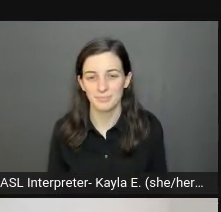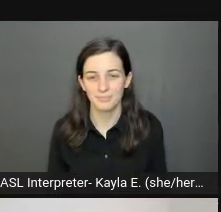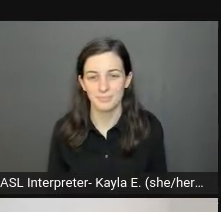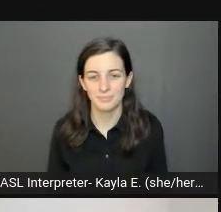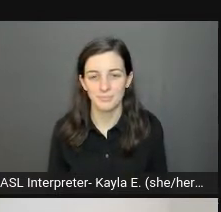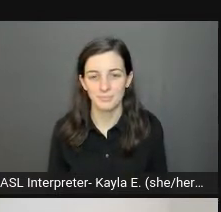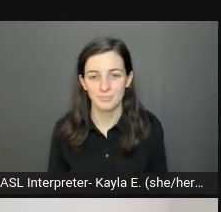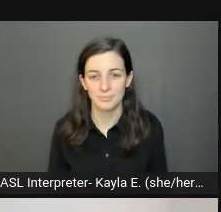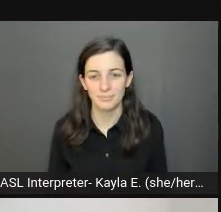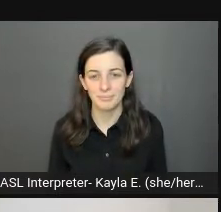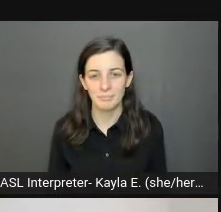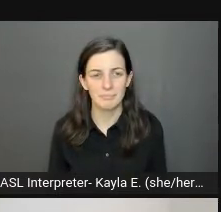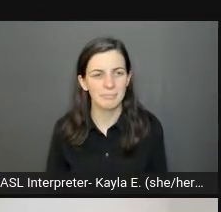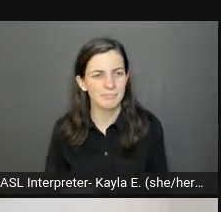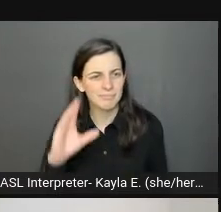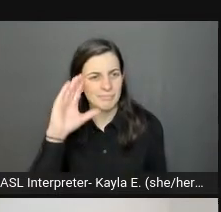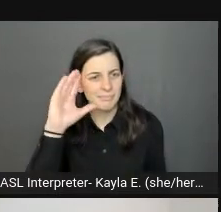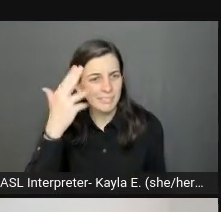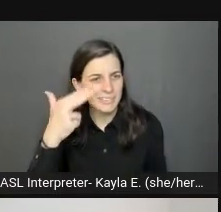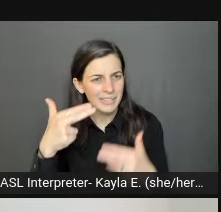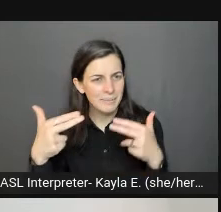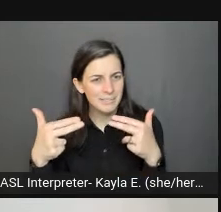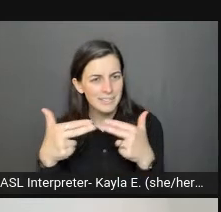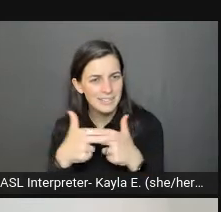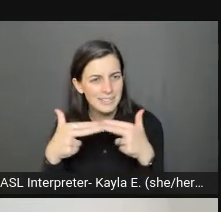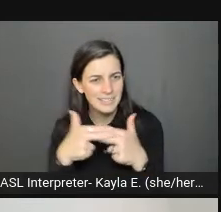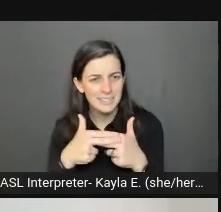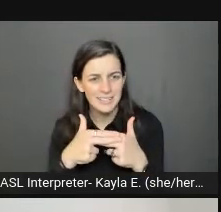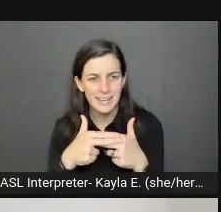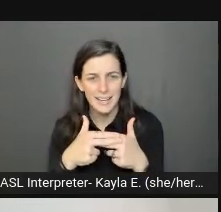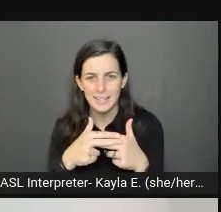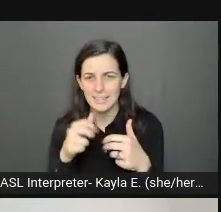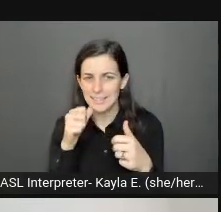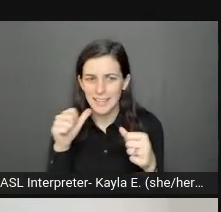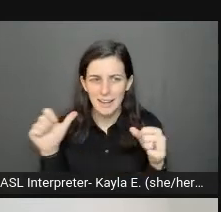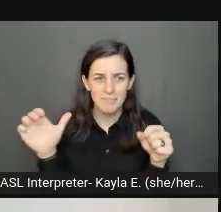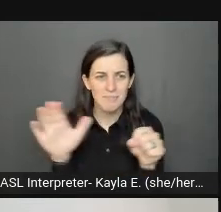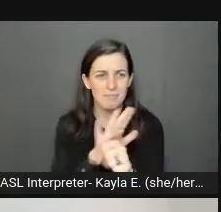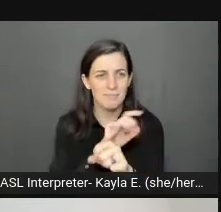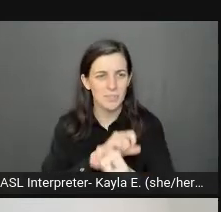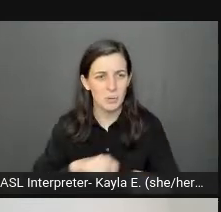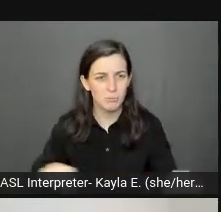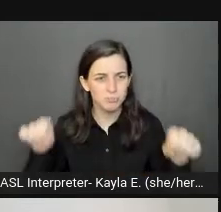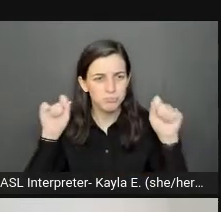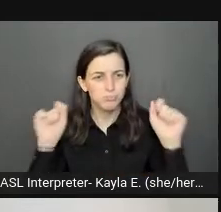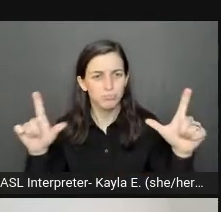My slides seem to be not full screen, so just a moment.